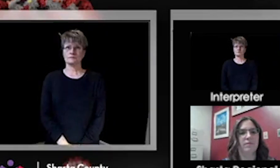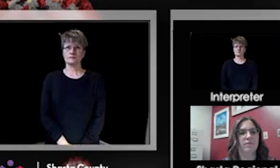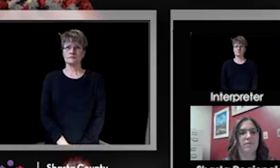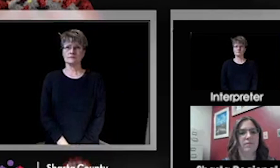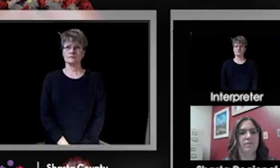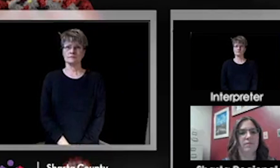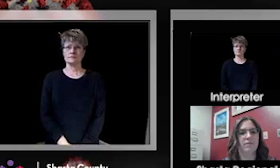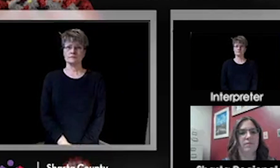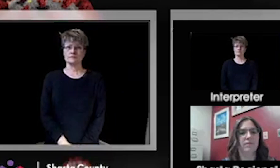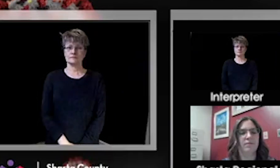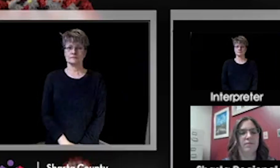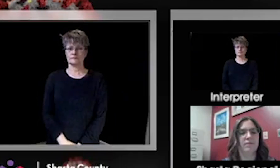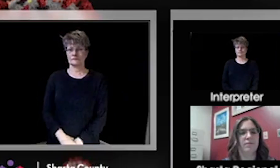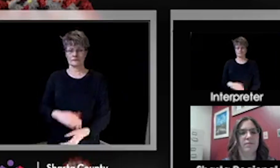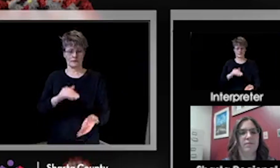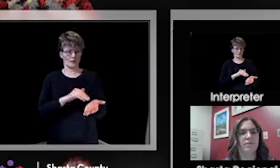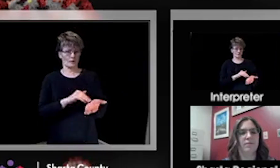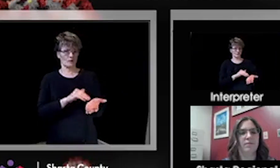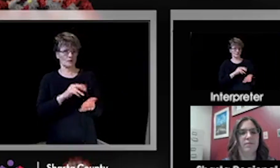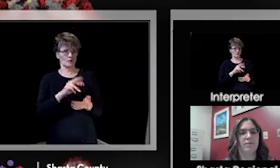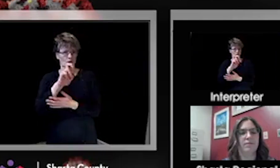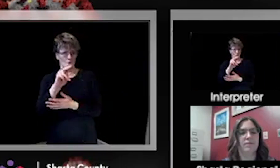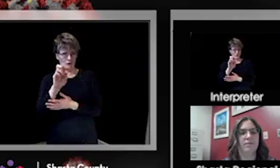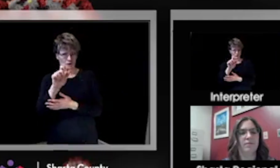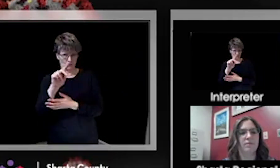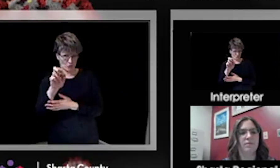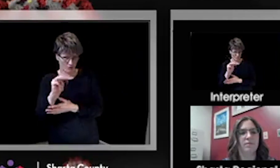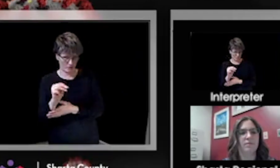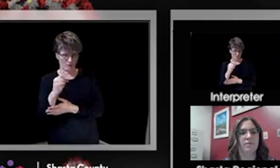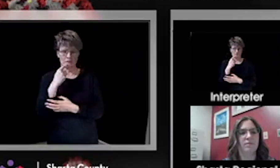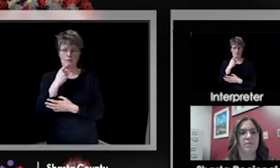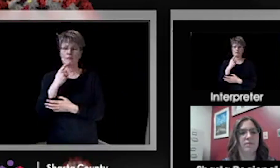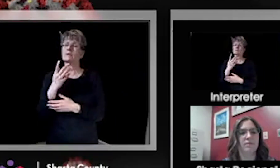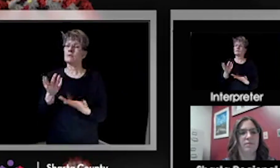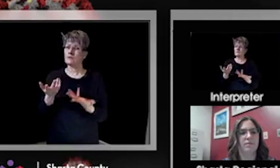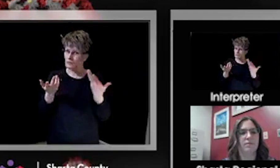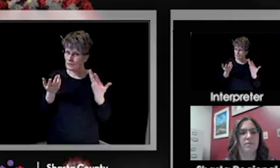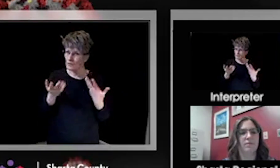What I can share is that they definitely took initial steps to have their leadership structure